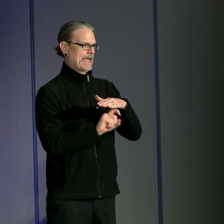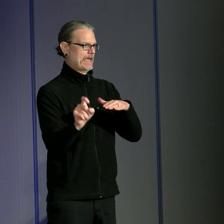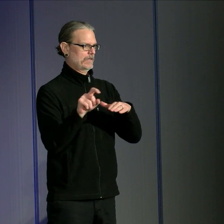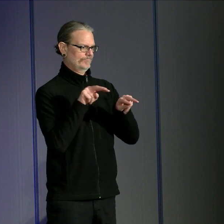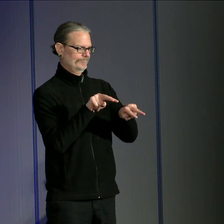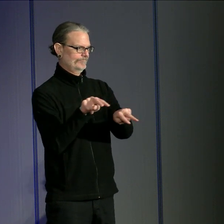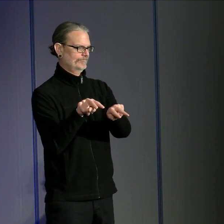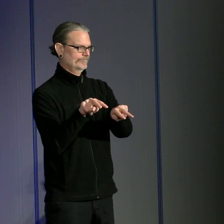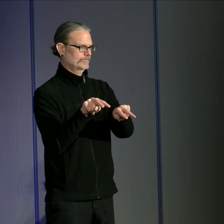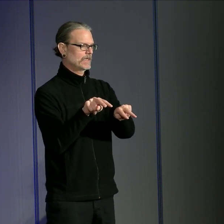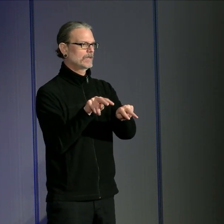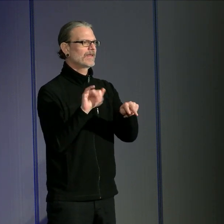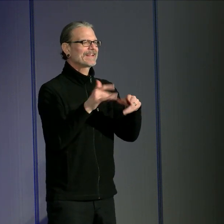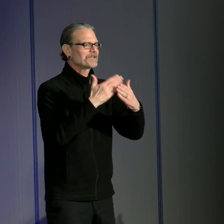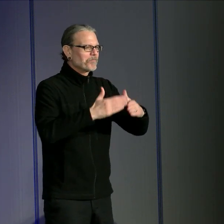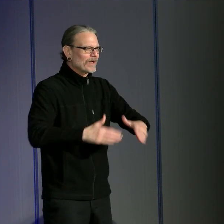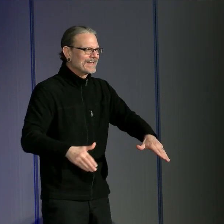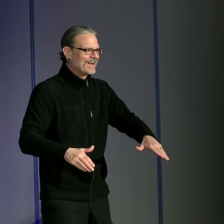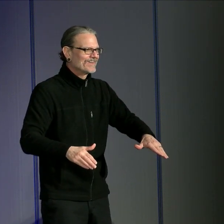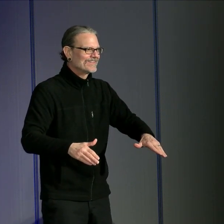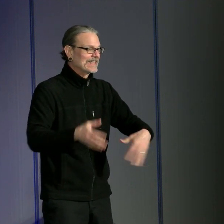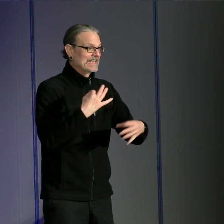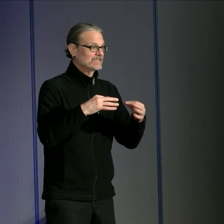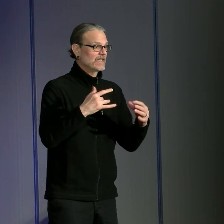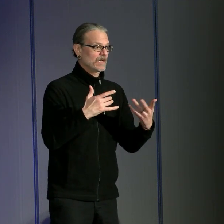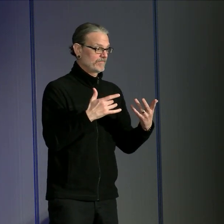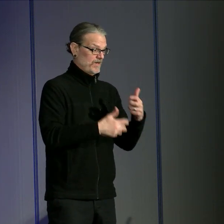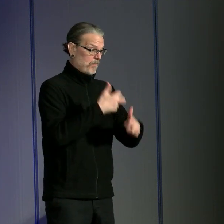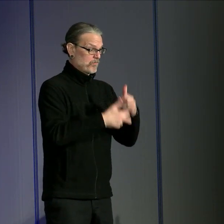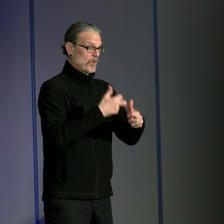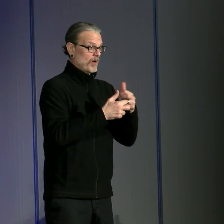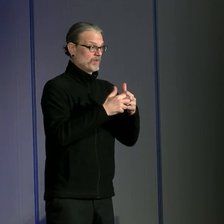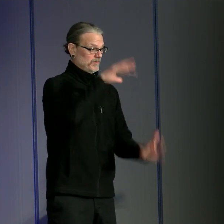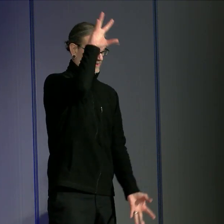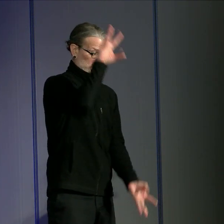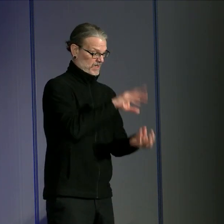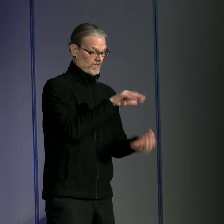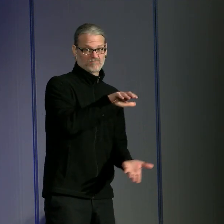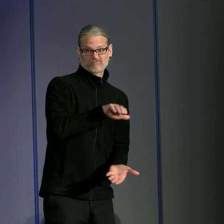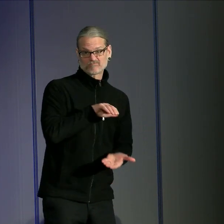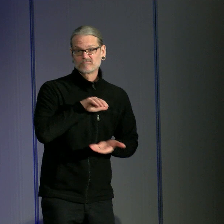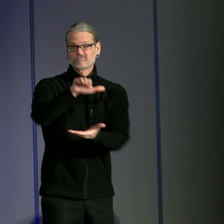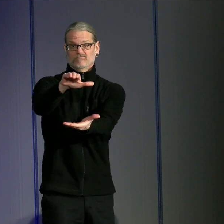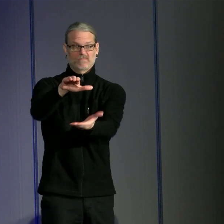Rather than hitting your developers with everything at once, they can use the API, for instance,